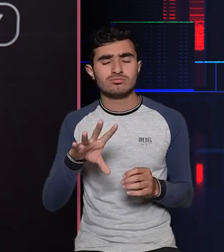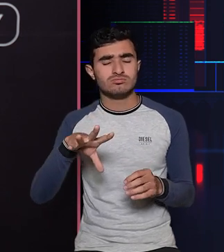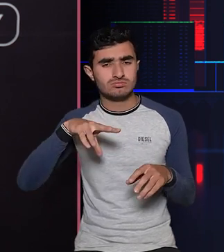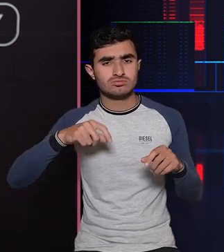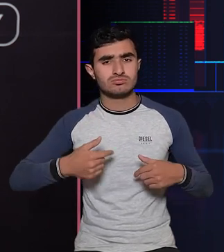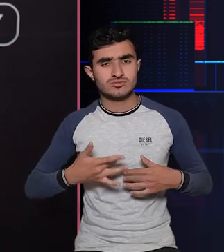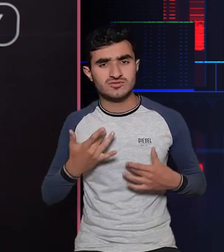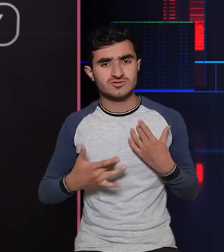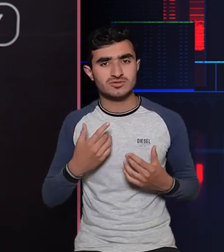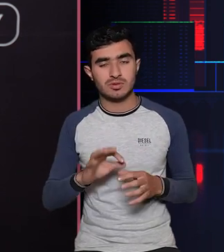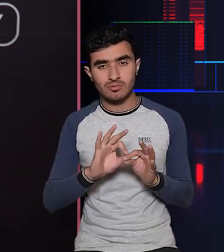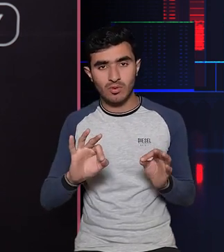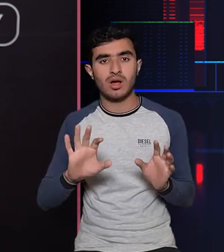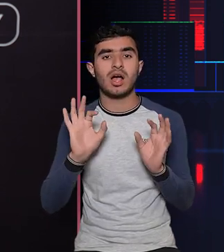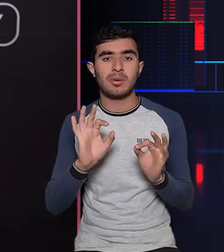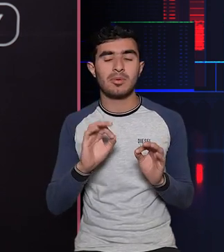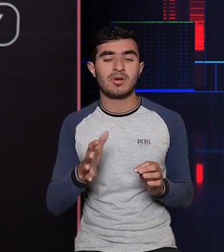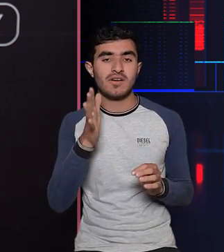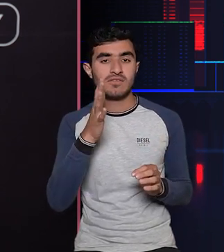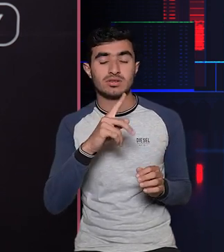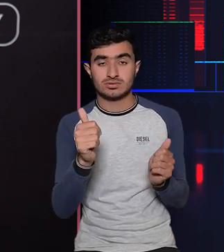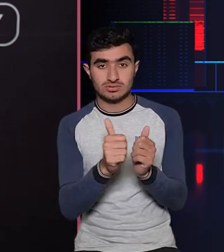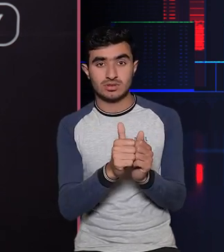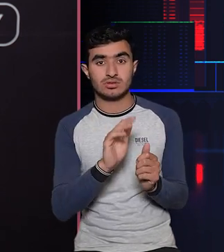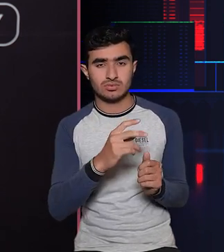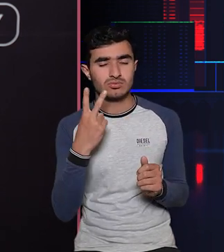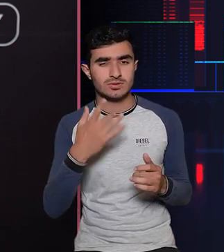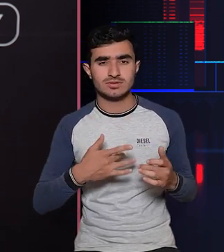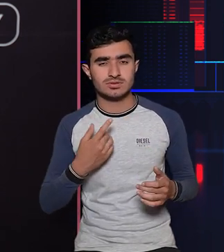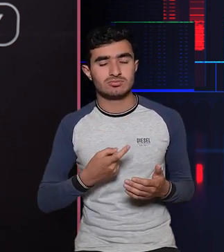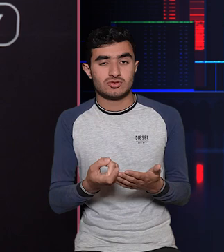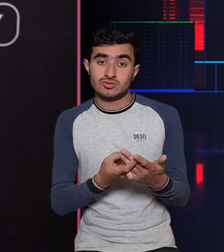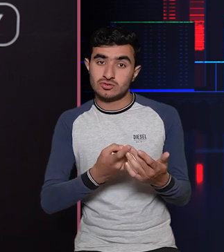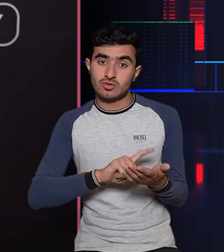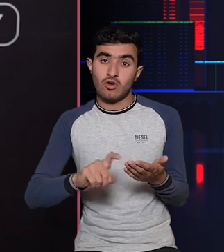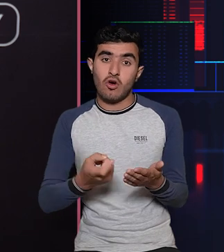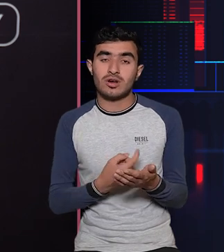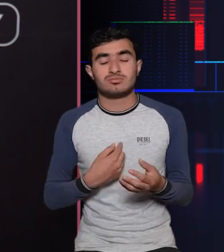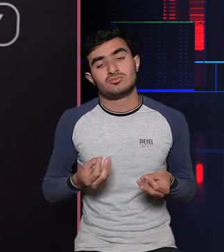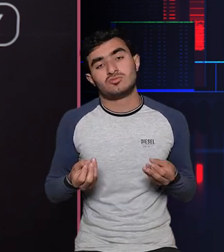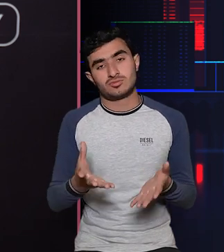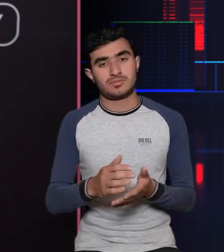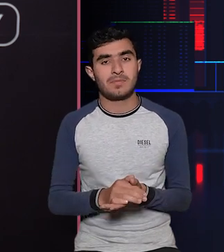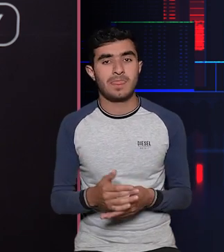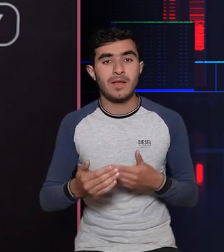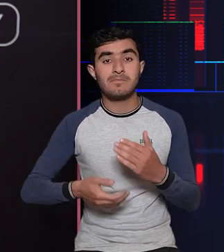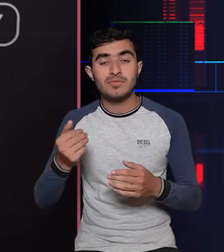So I got this inspiration because my grandfather and father use to tell his story to me so